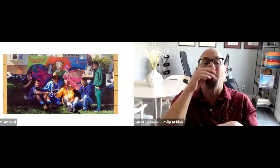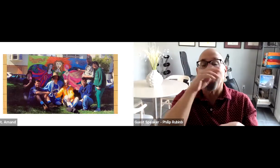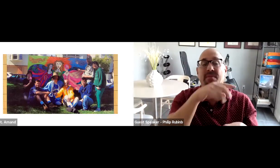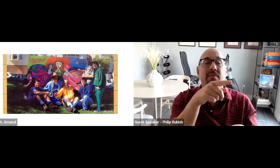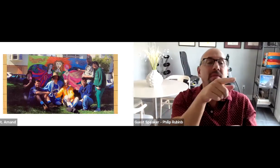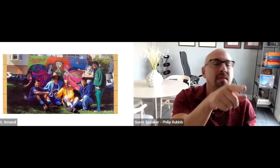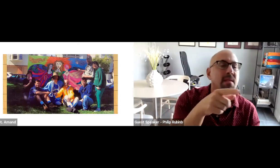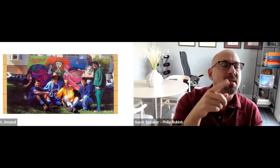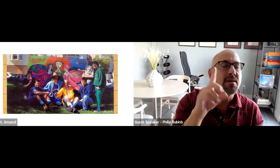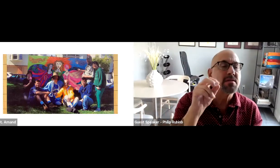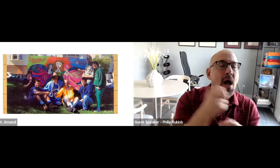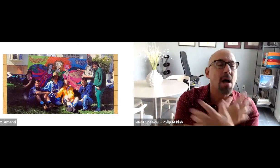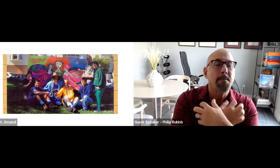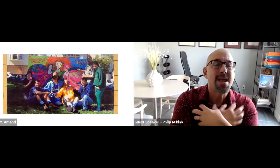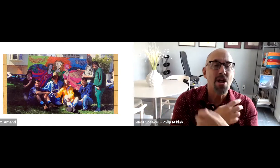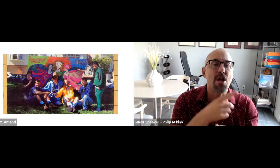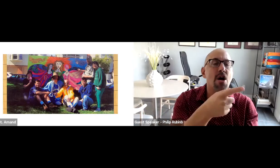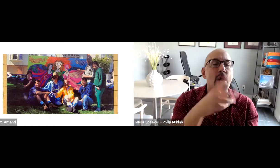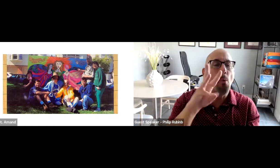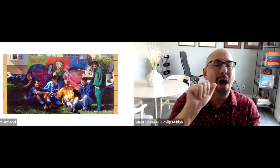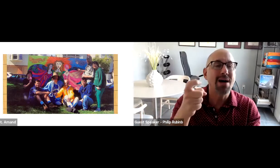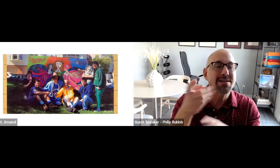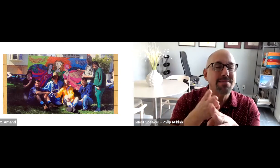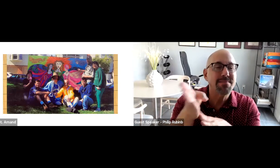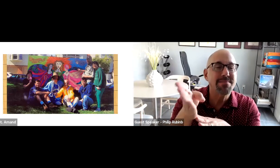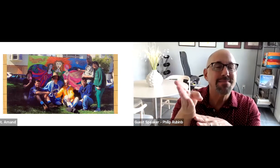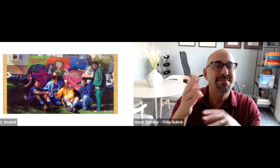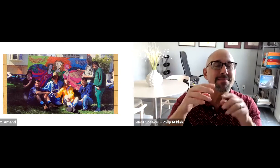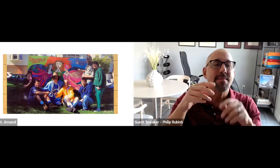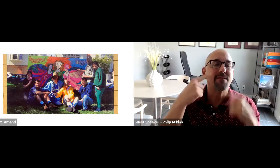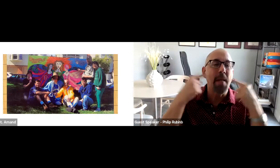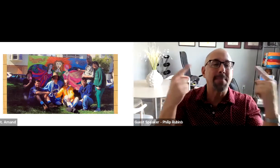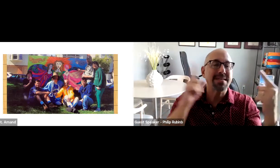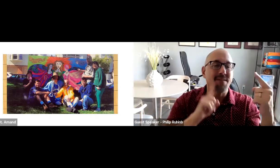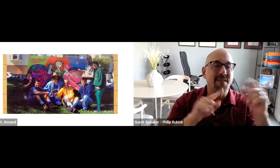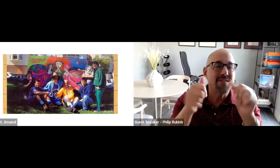He was the first president of Deaf Visual Performing Artist.